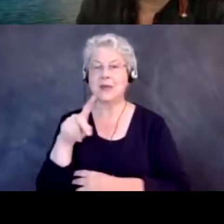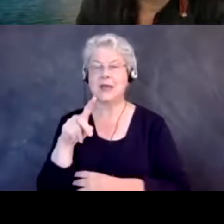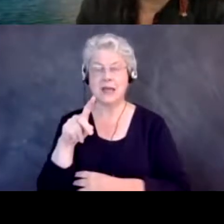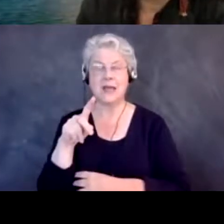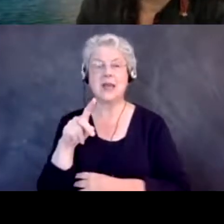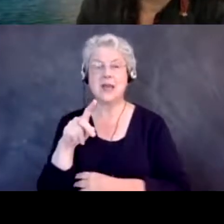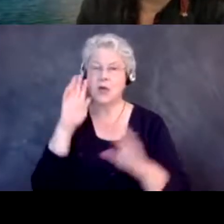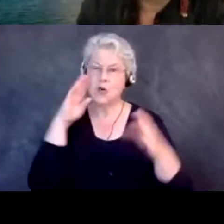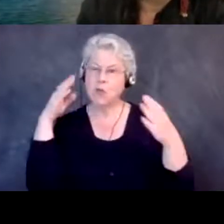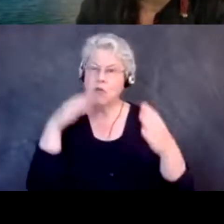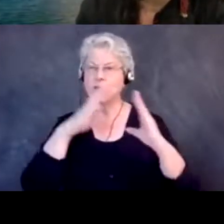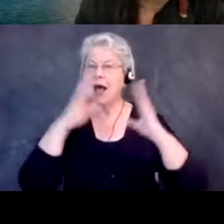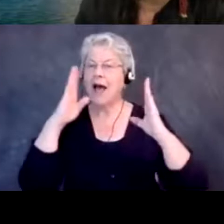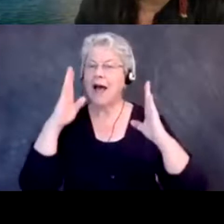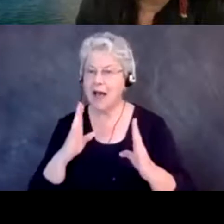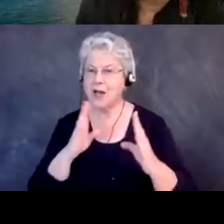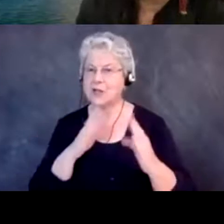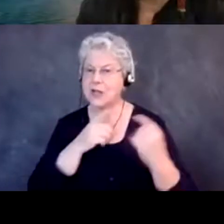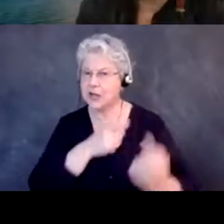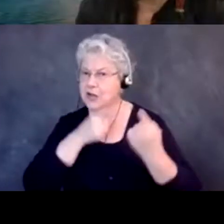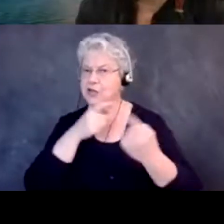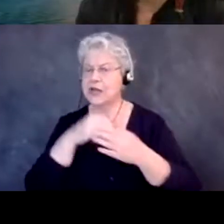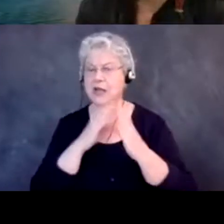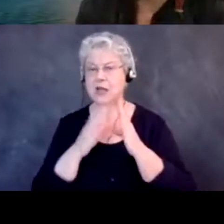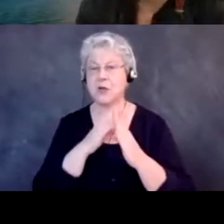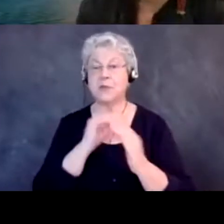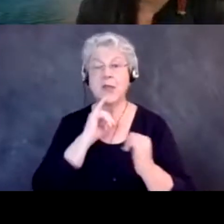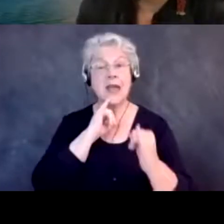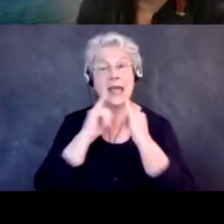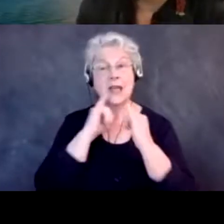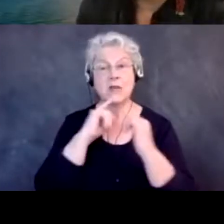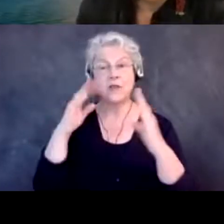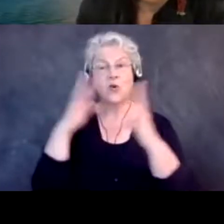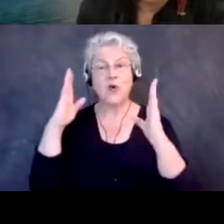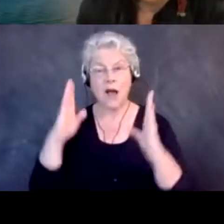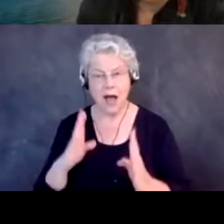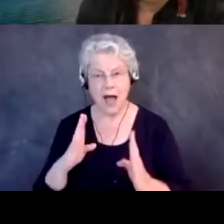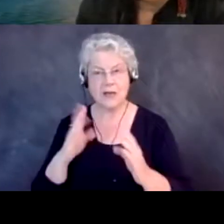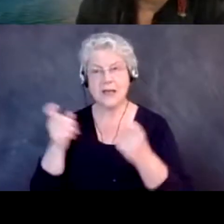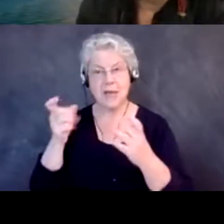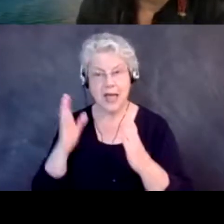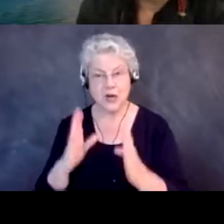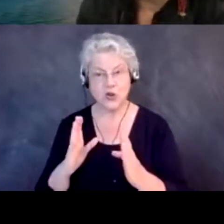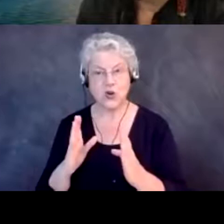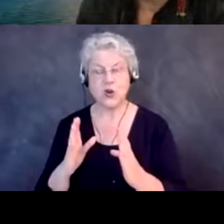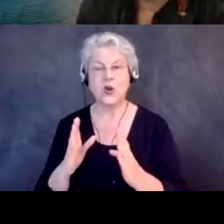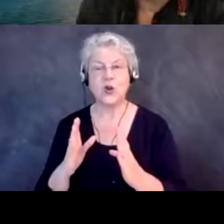housing in our community, so we interviewed our housing manager and put together all